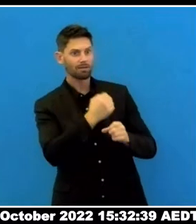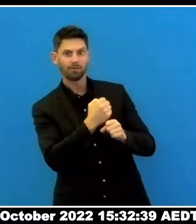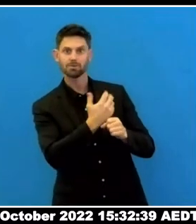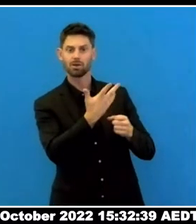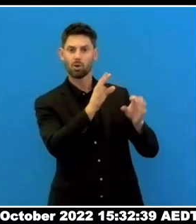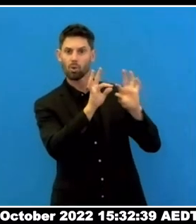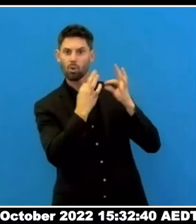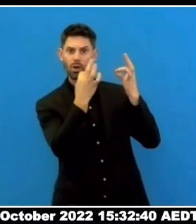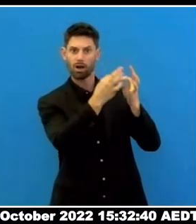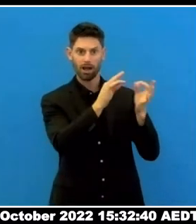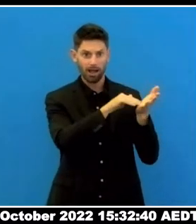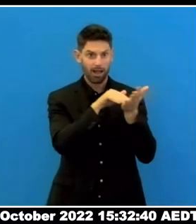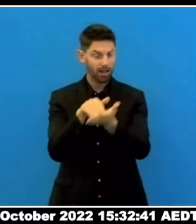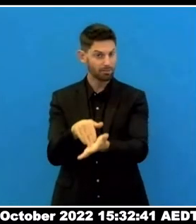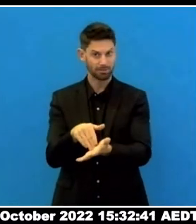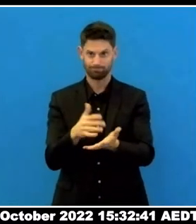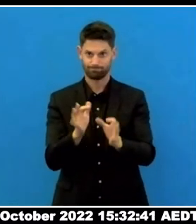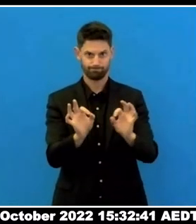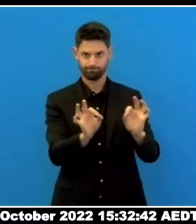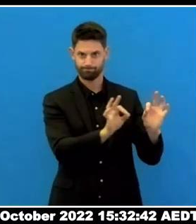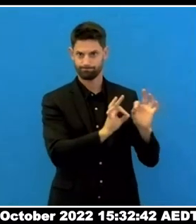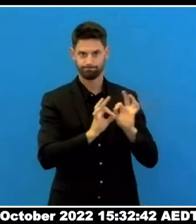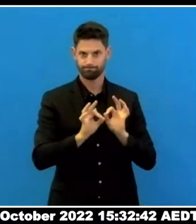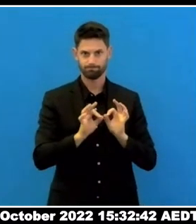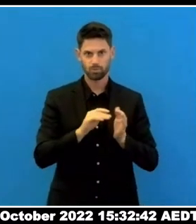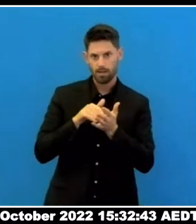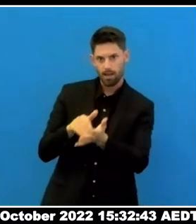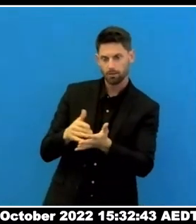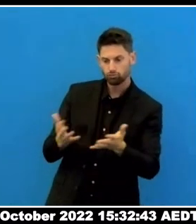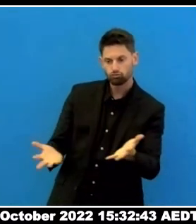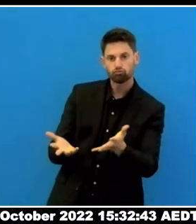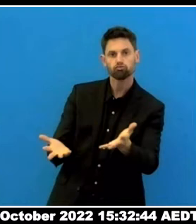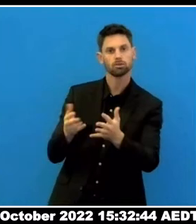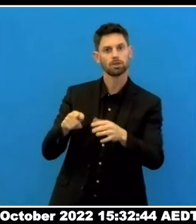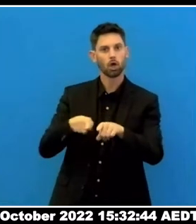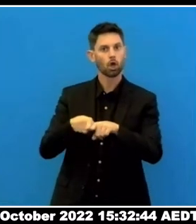to support them with their, you know, starting to be learn